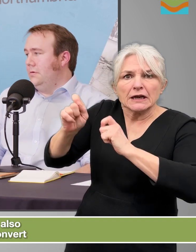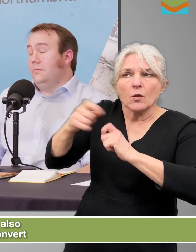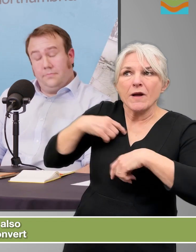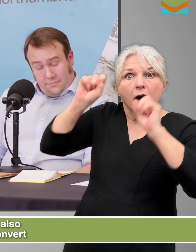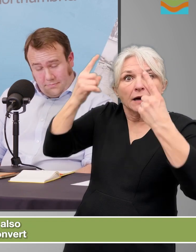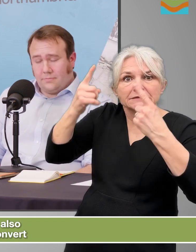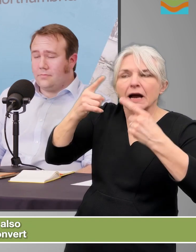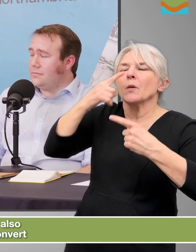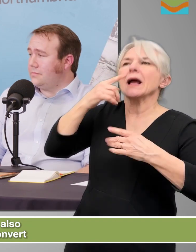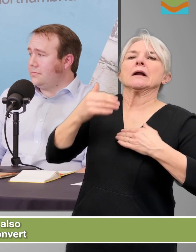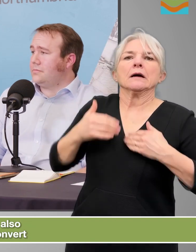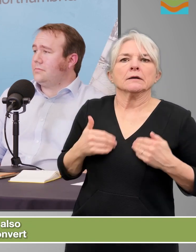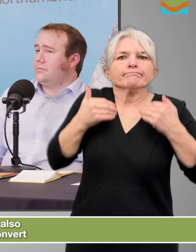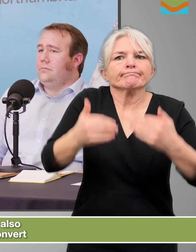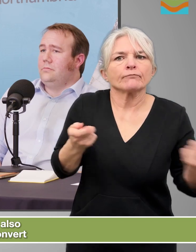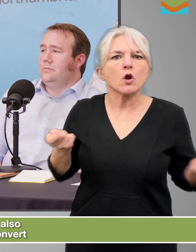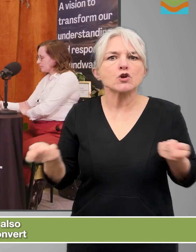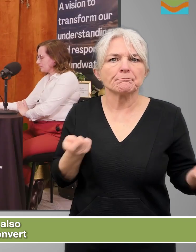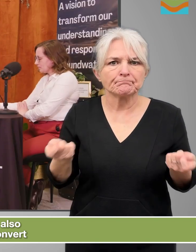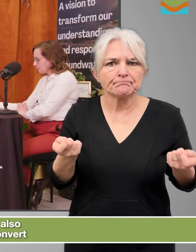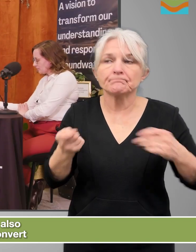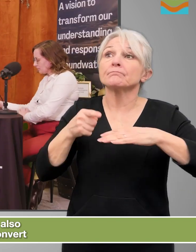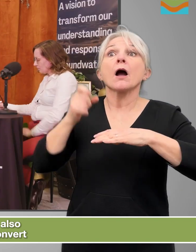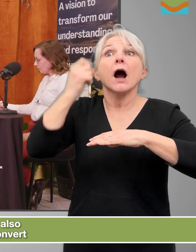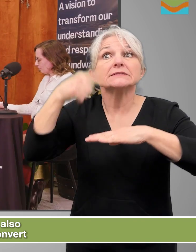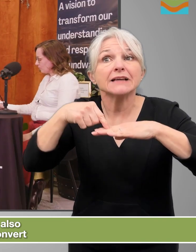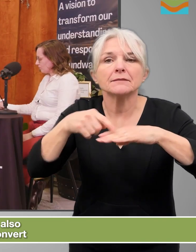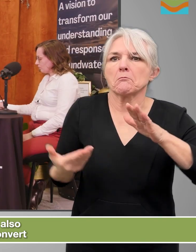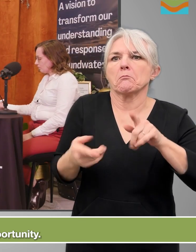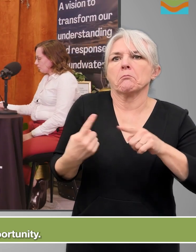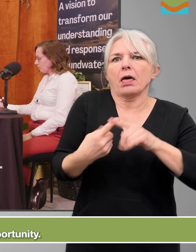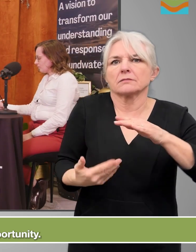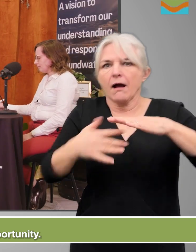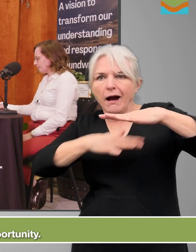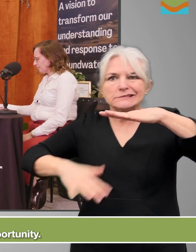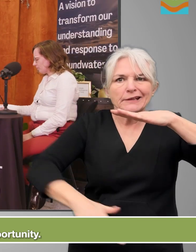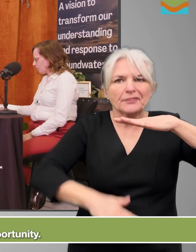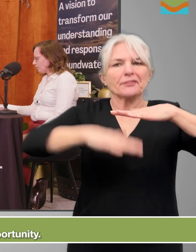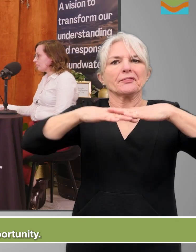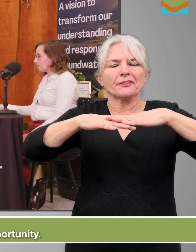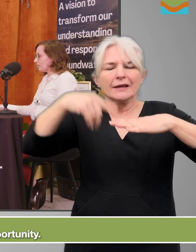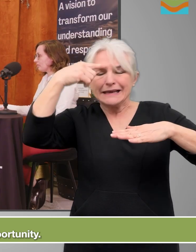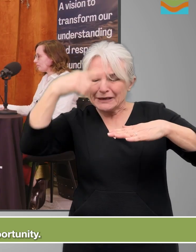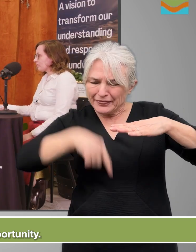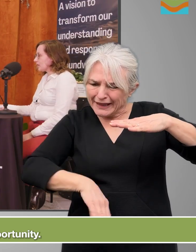we know that it's there and also we can transfer or we can convert what could be a risk into an opportunity.